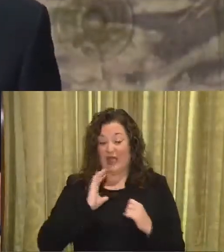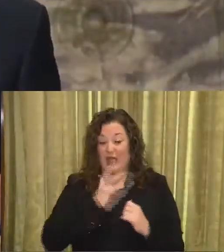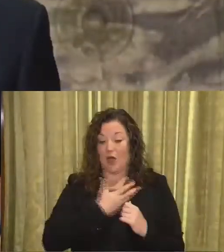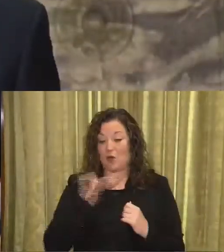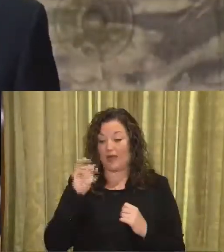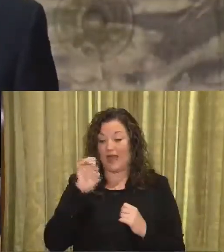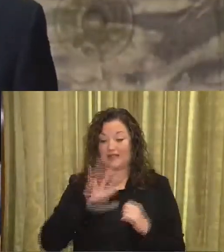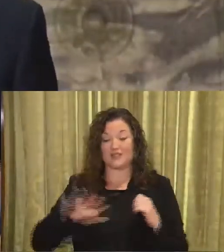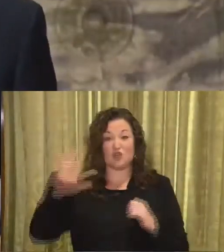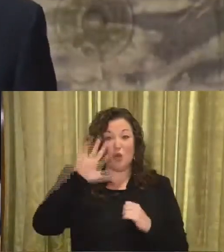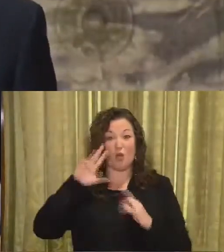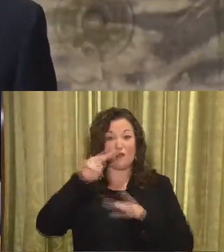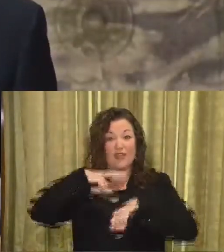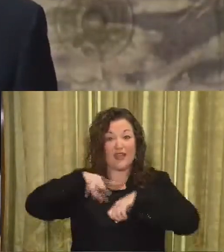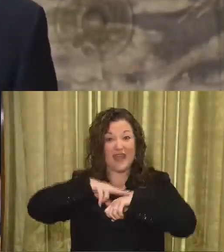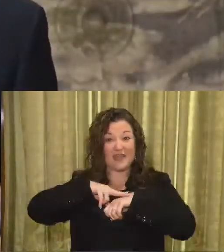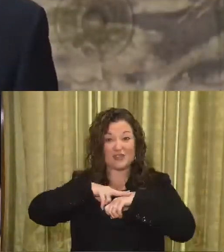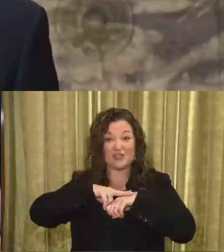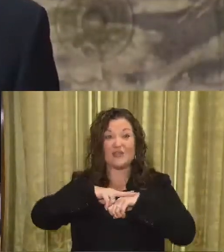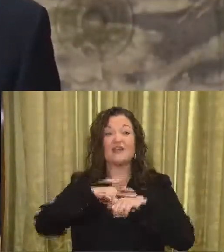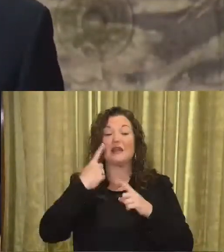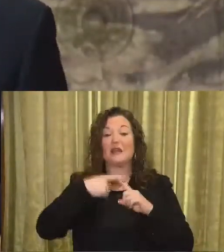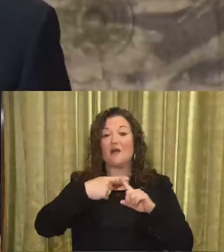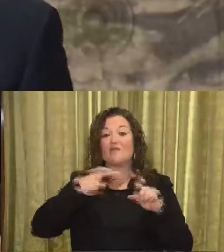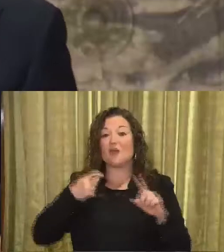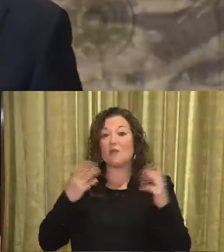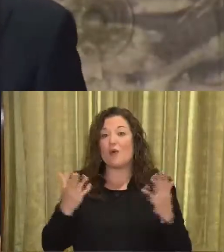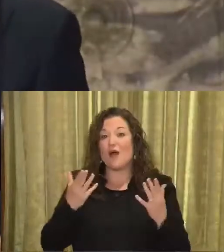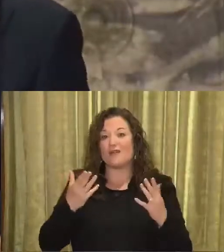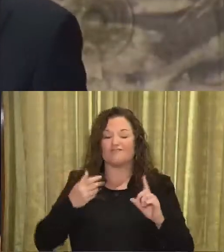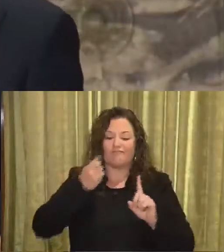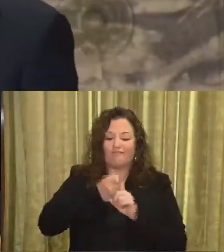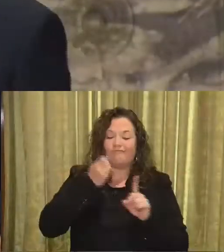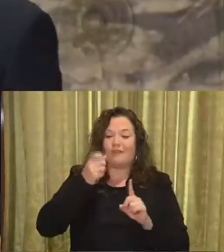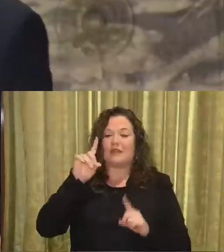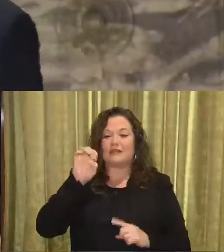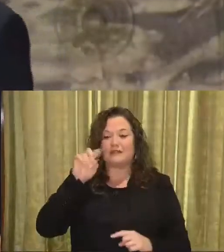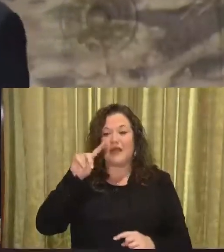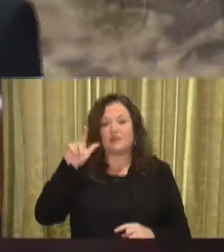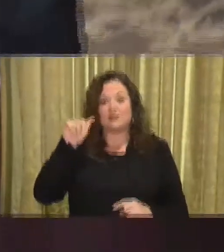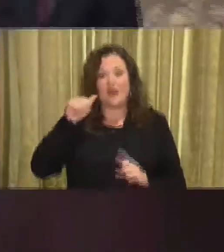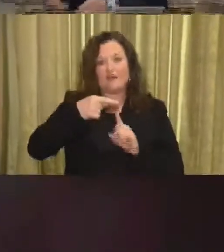nationally are from the Delta variant, and if you look here,